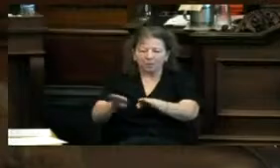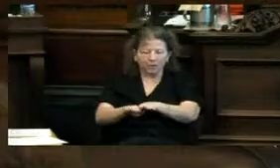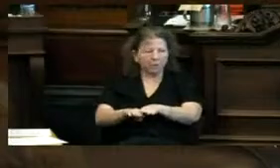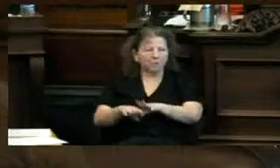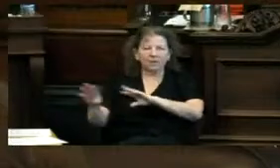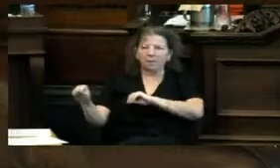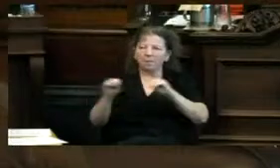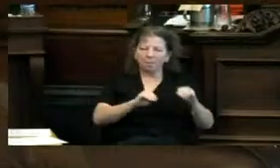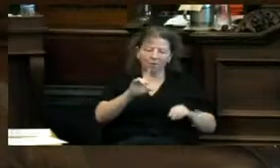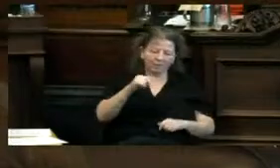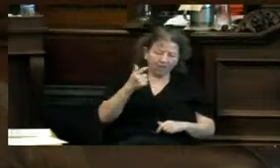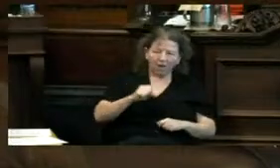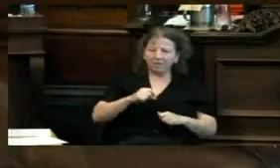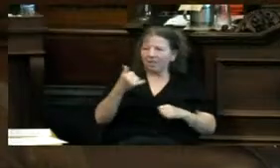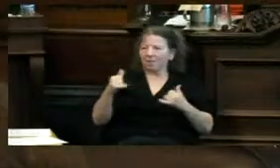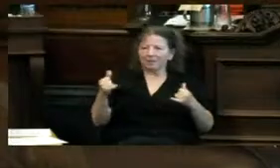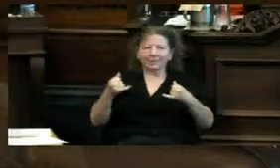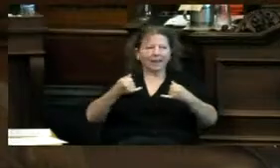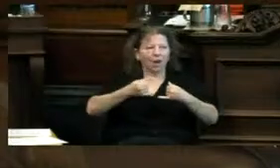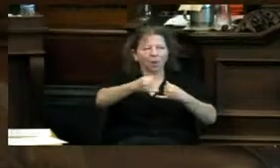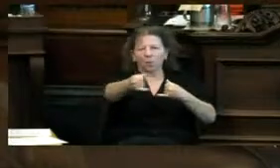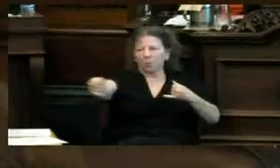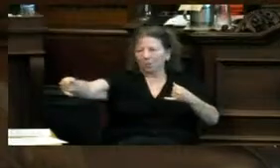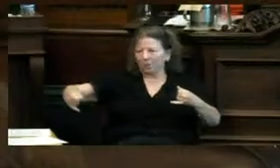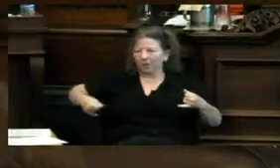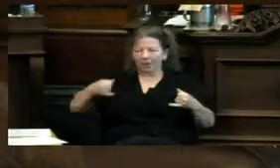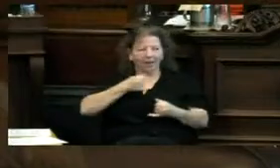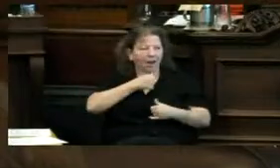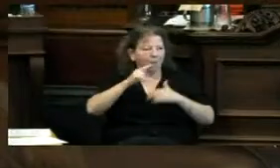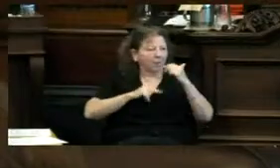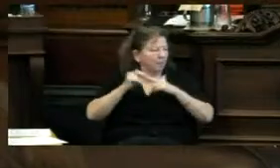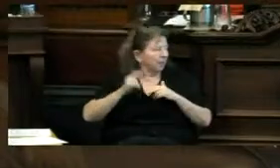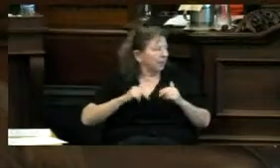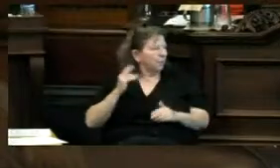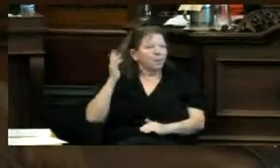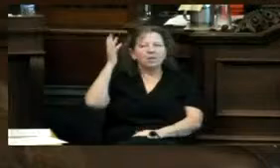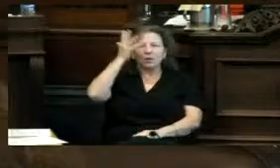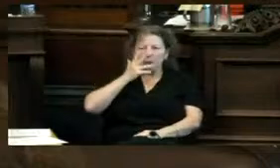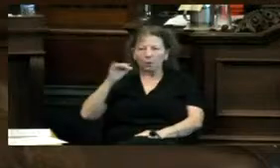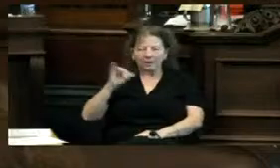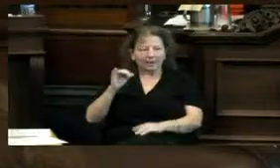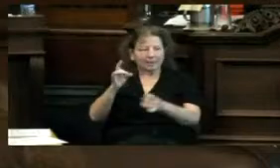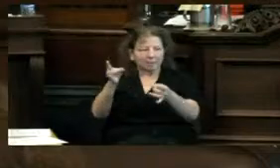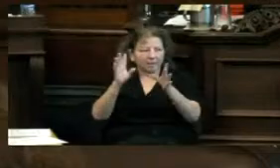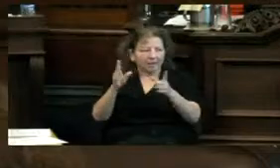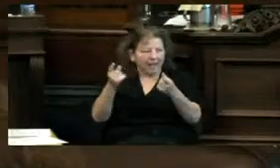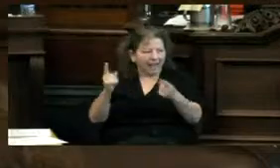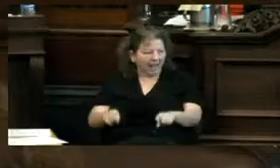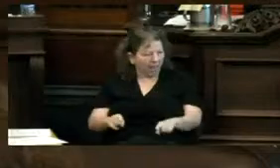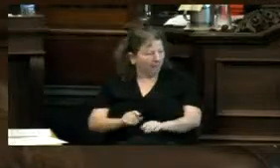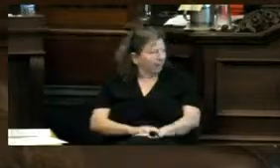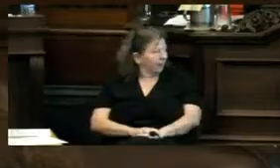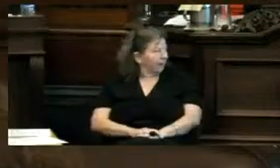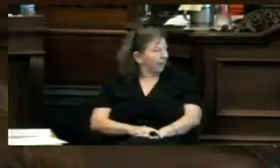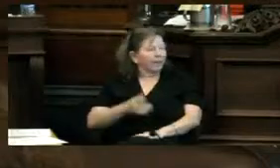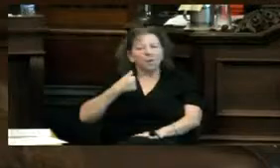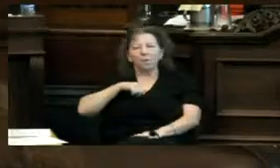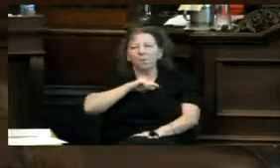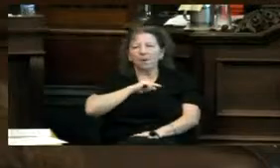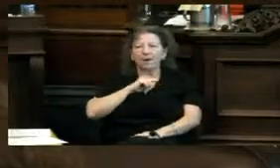because the, the, the bridge was the street was closed. They were moving logs and there were yellow tape. All around the